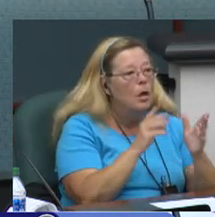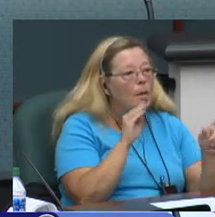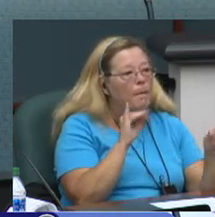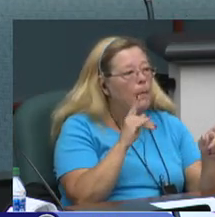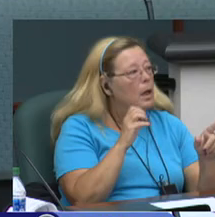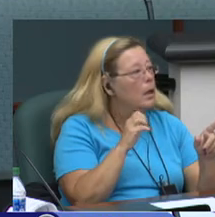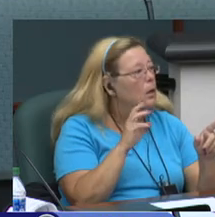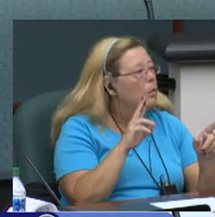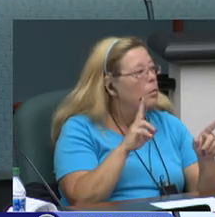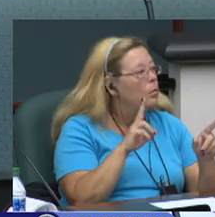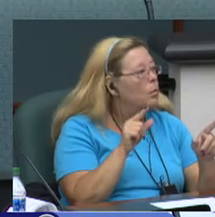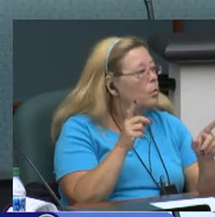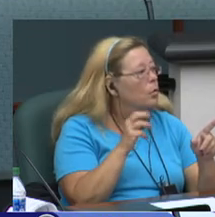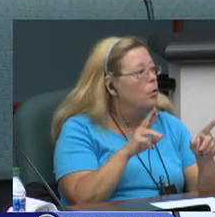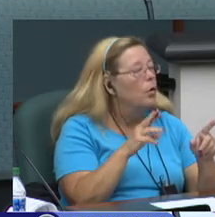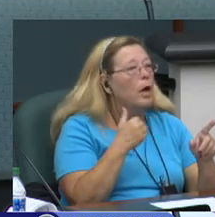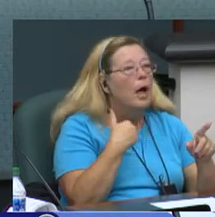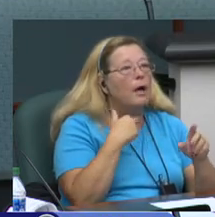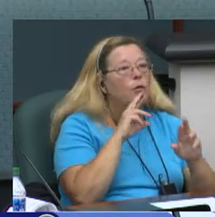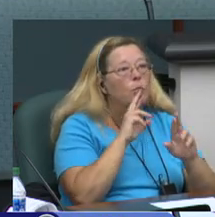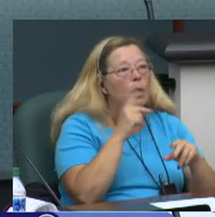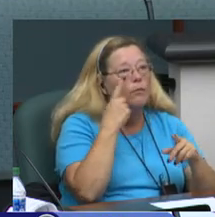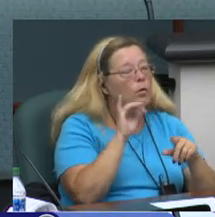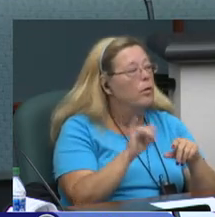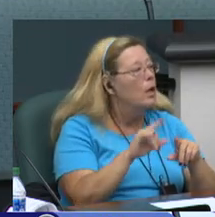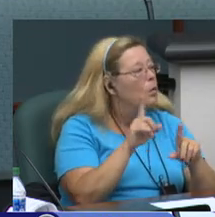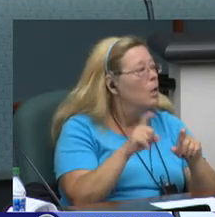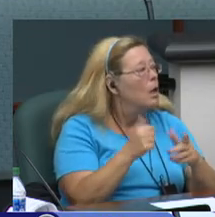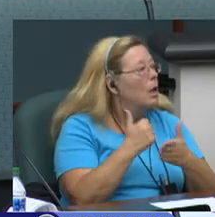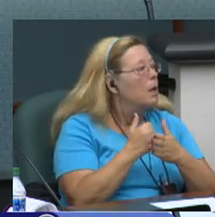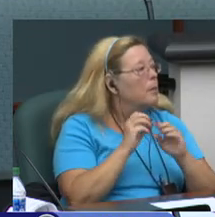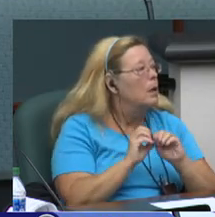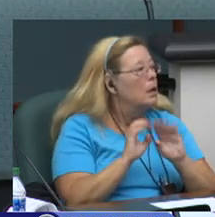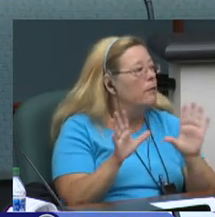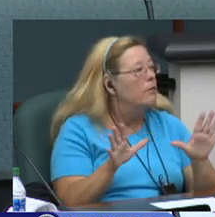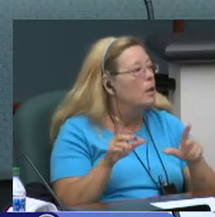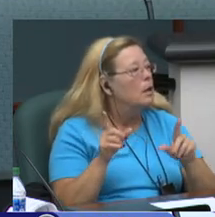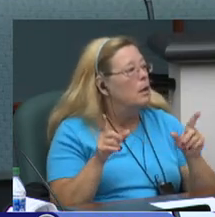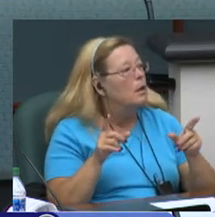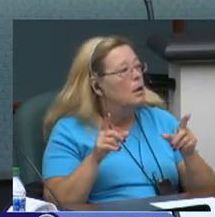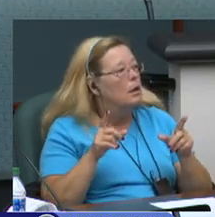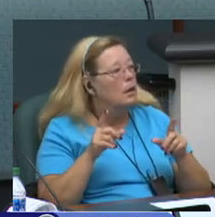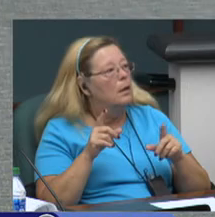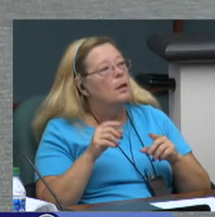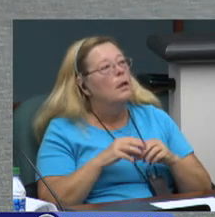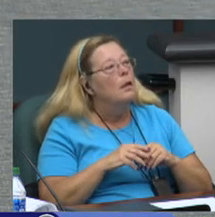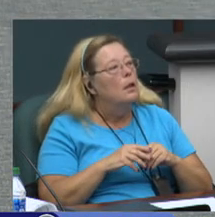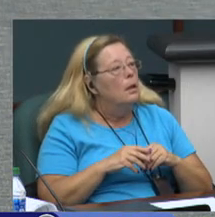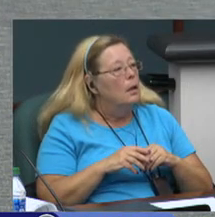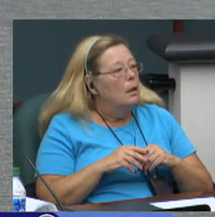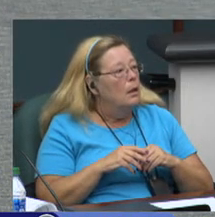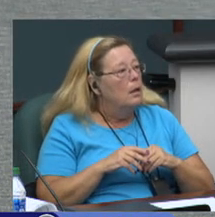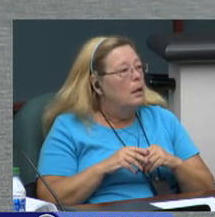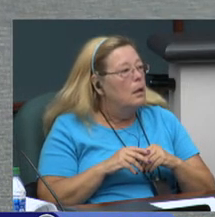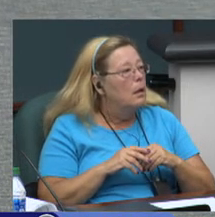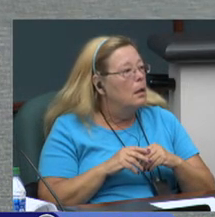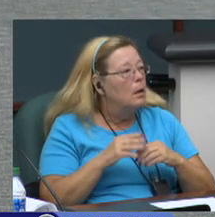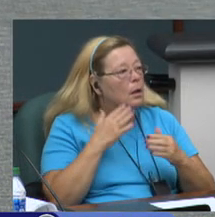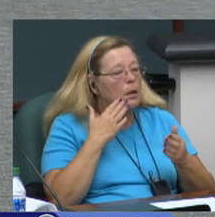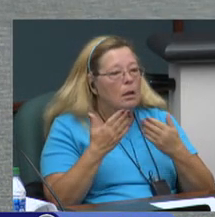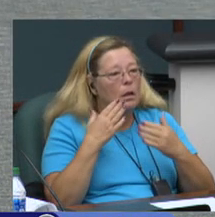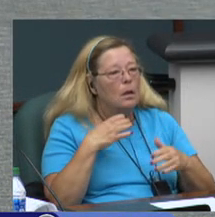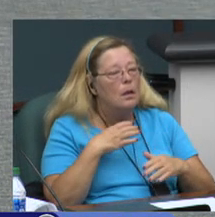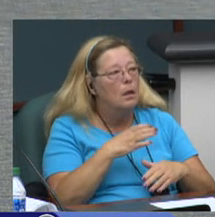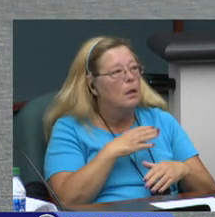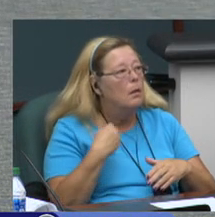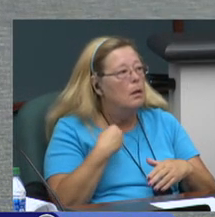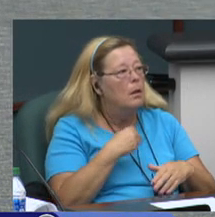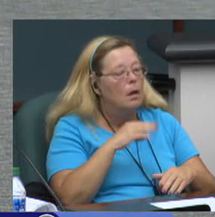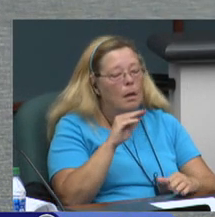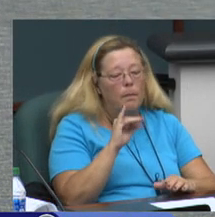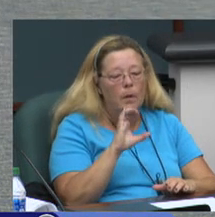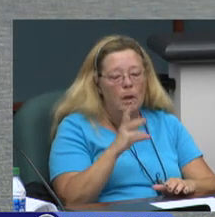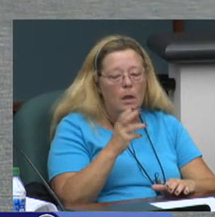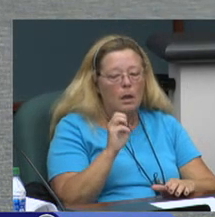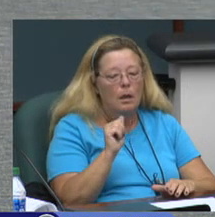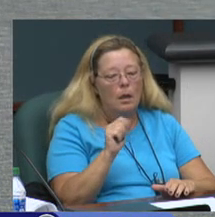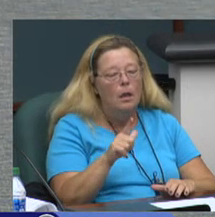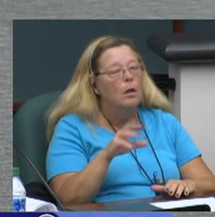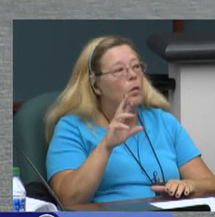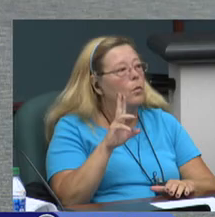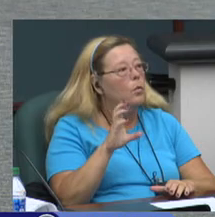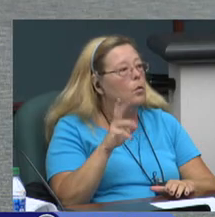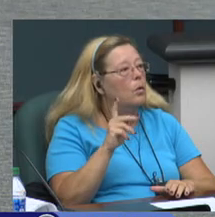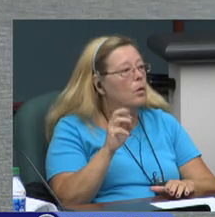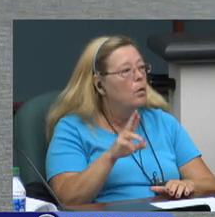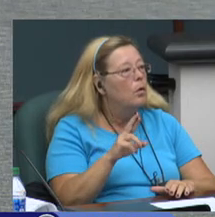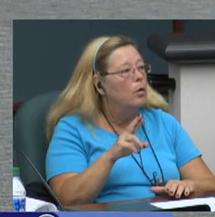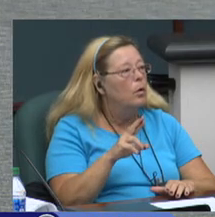response for that question to help clarify that I think we're a little bit